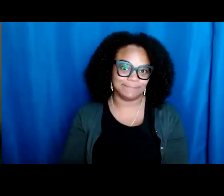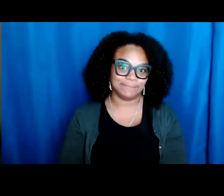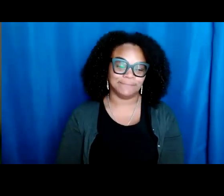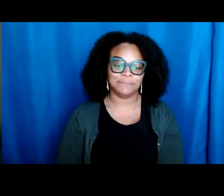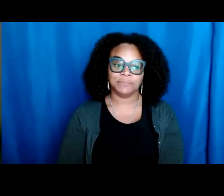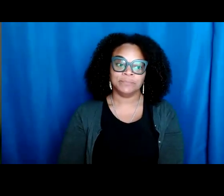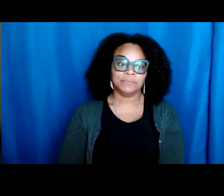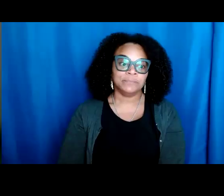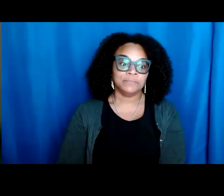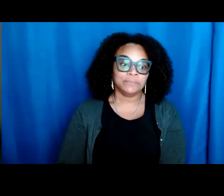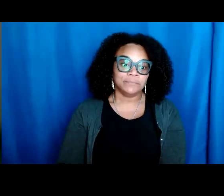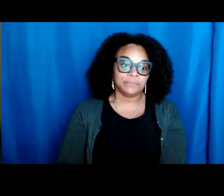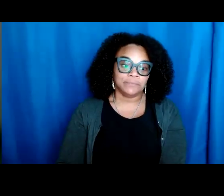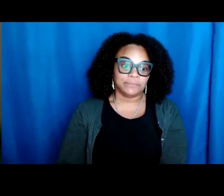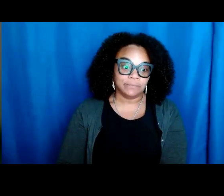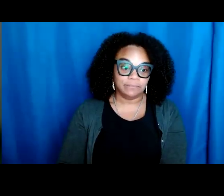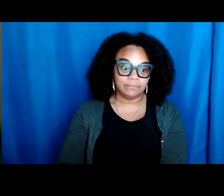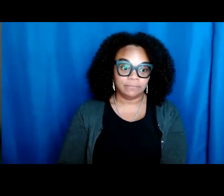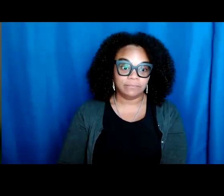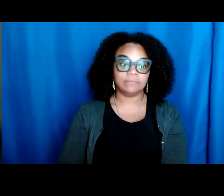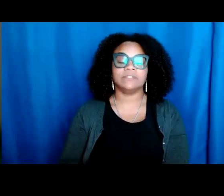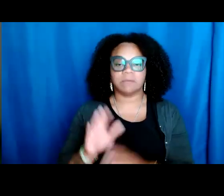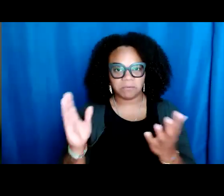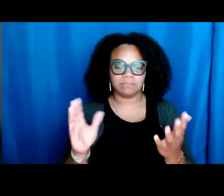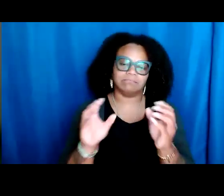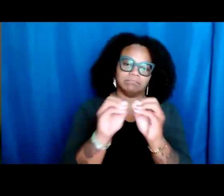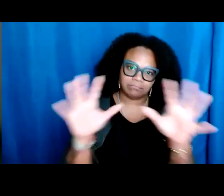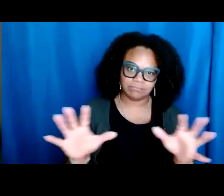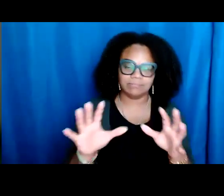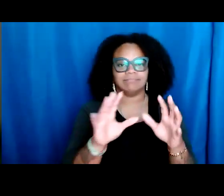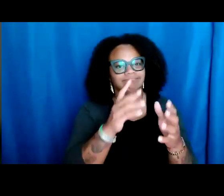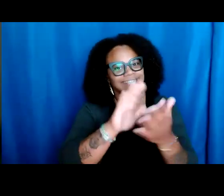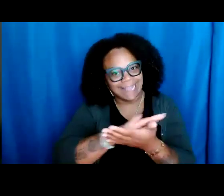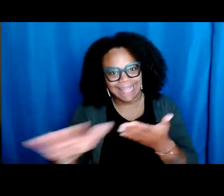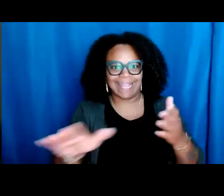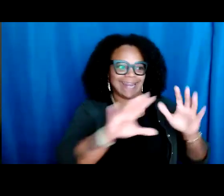So, even beyond just categorizing and being organized, a business bank account